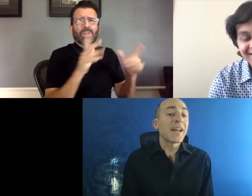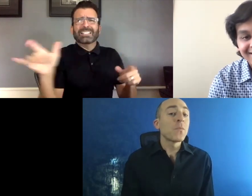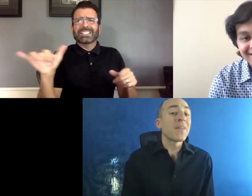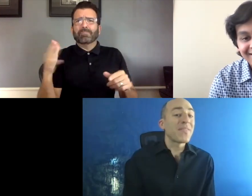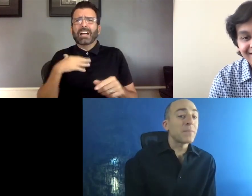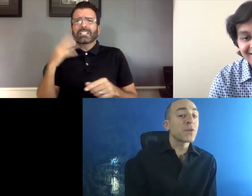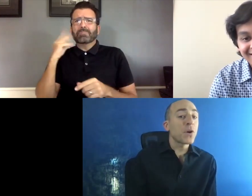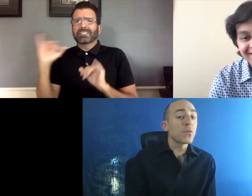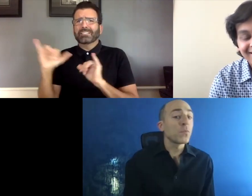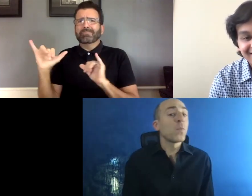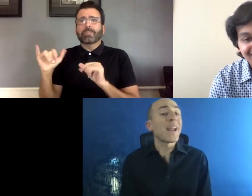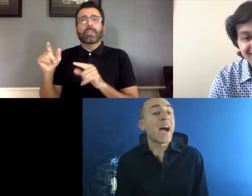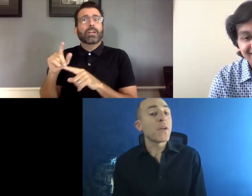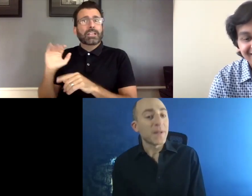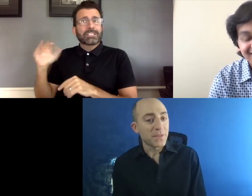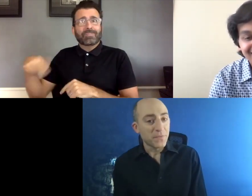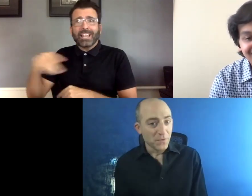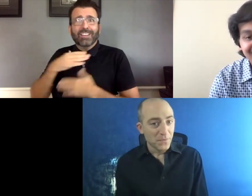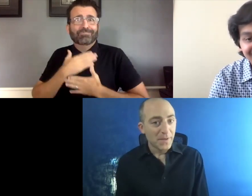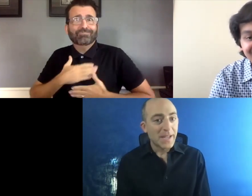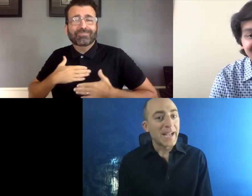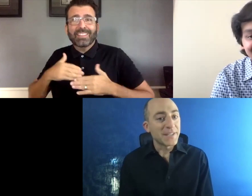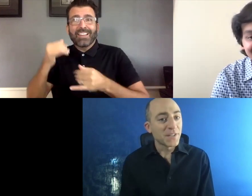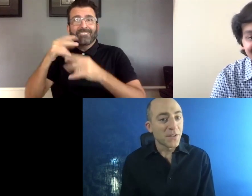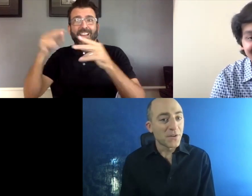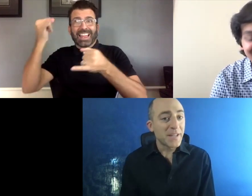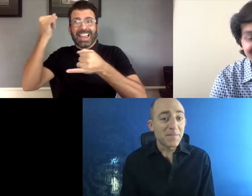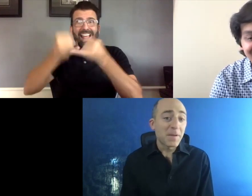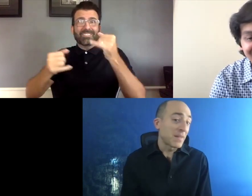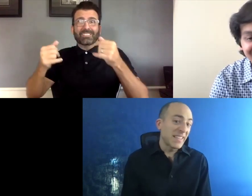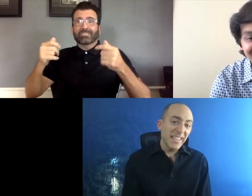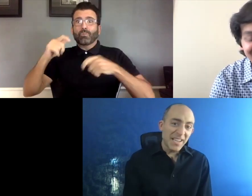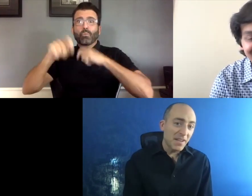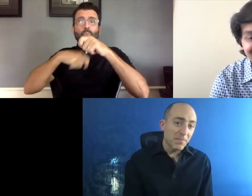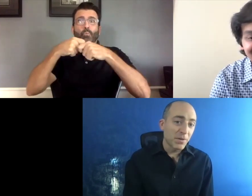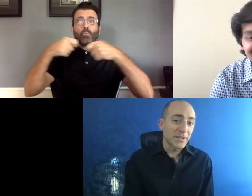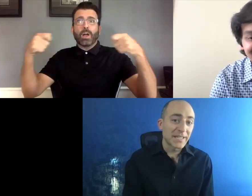want them to go through what I went through as the lone deaf people. I think a person,